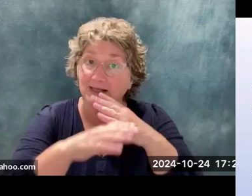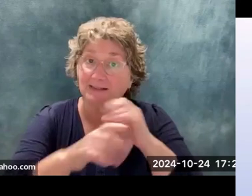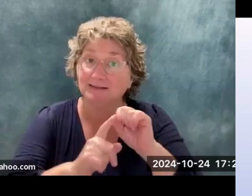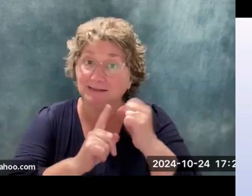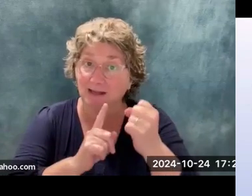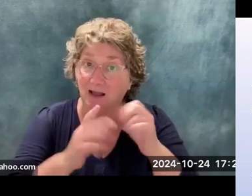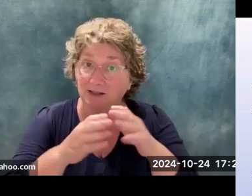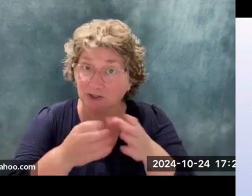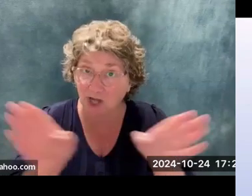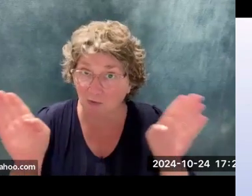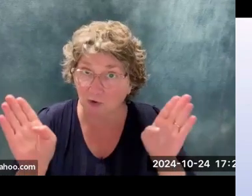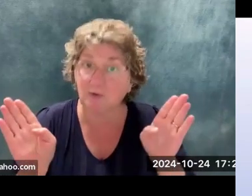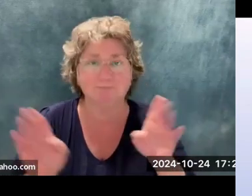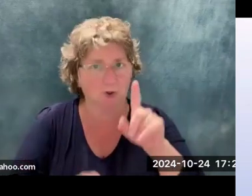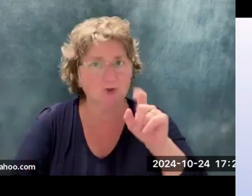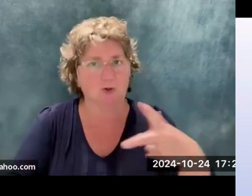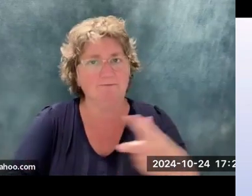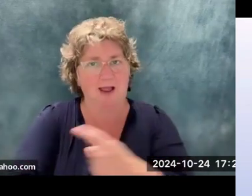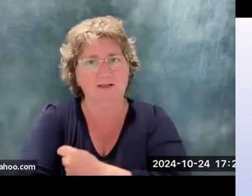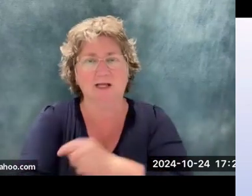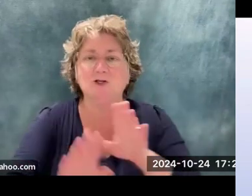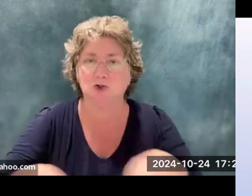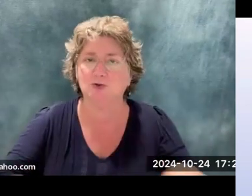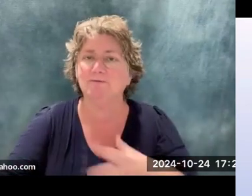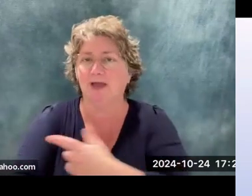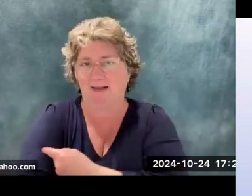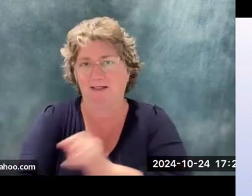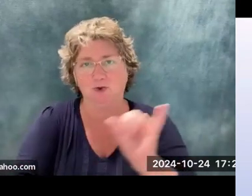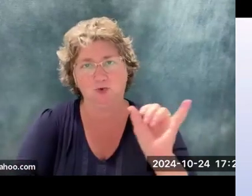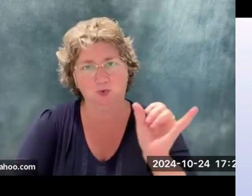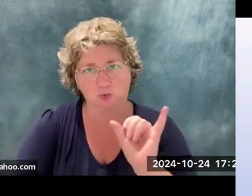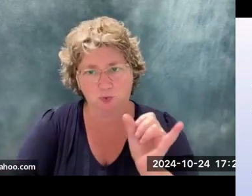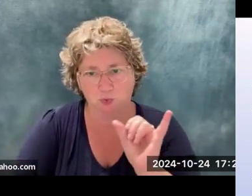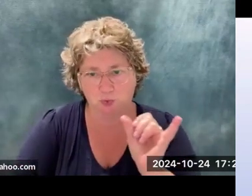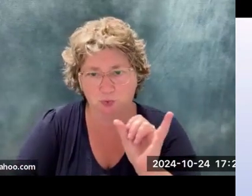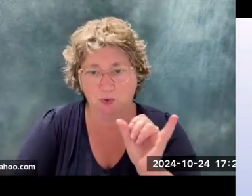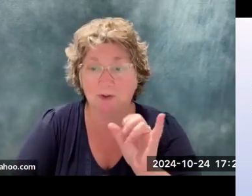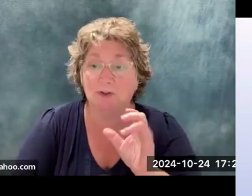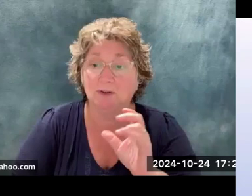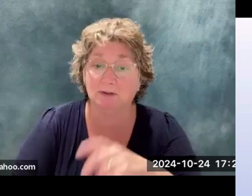It also has the promise of defending ants future highly infectious or pathogenic